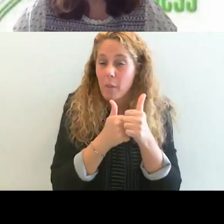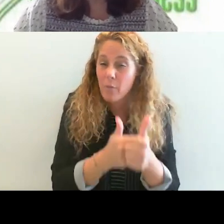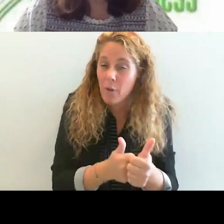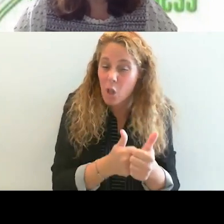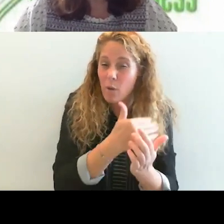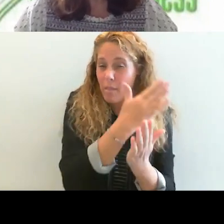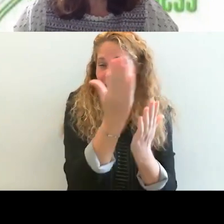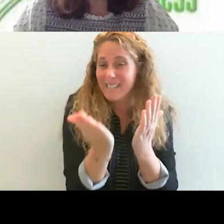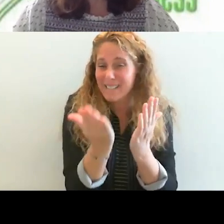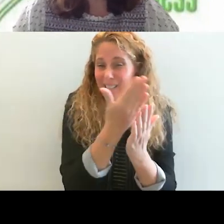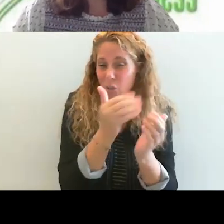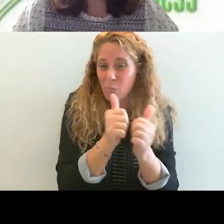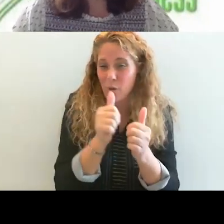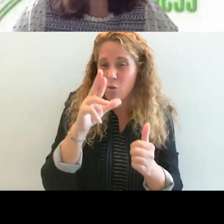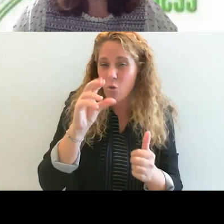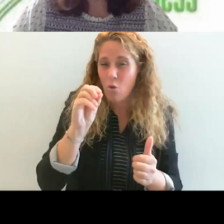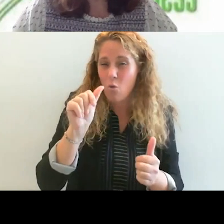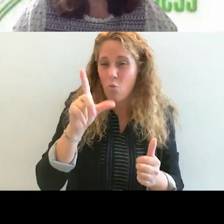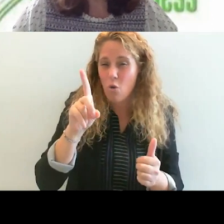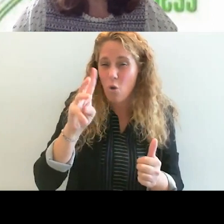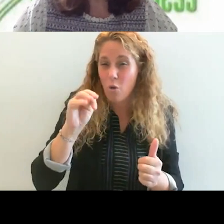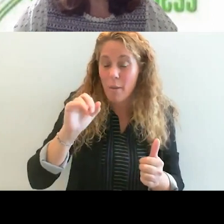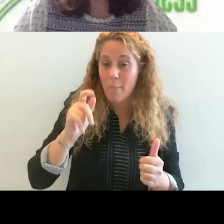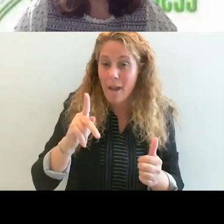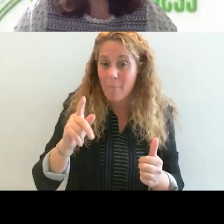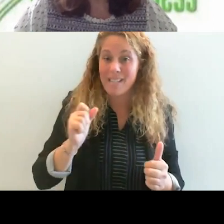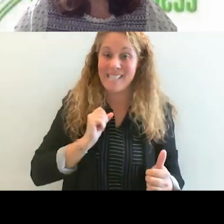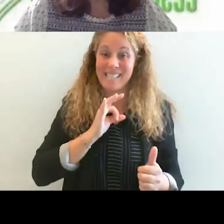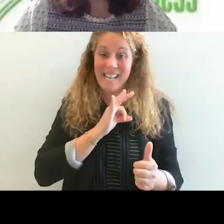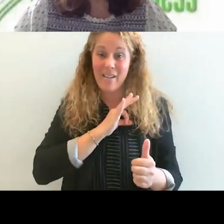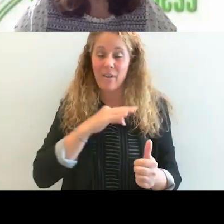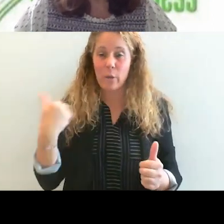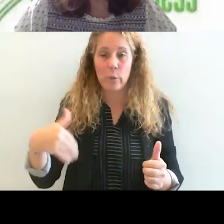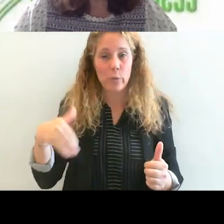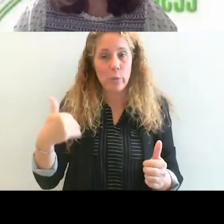ROAD MAP IS THAT STAFFING. HUGE ISSUE, ESPECIALLY IN RURAL COUNTIES.